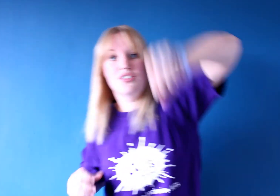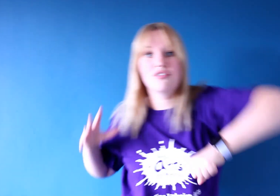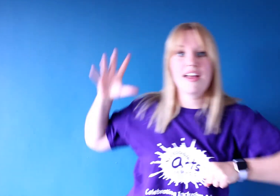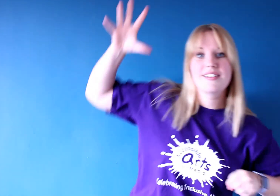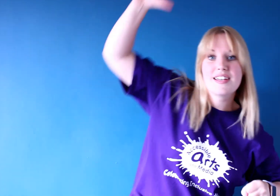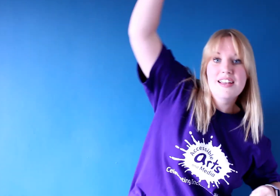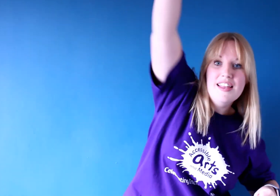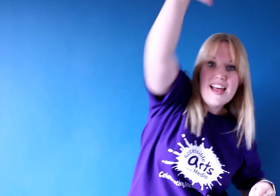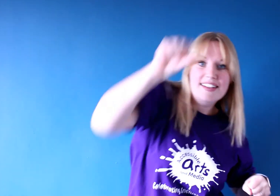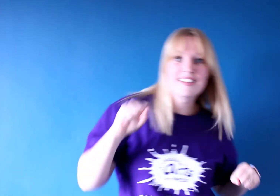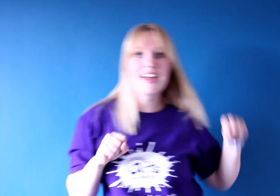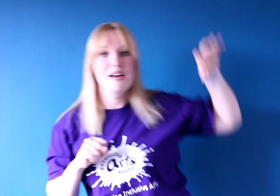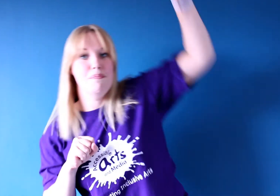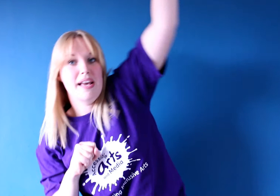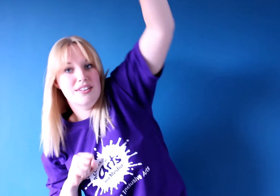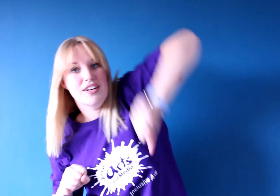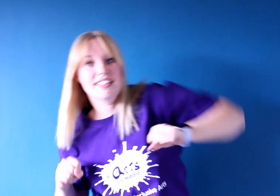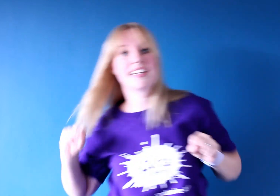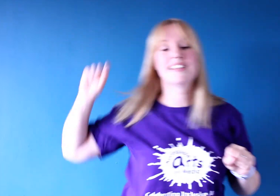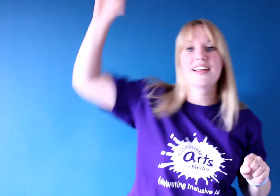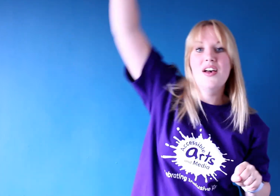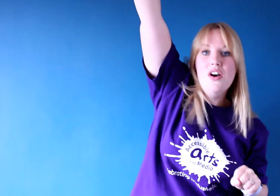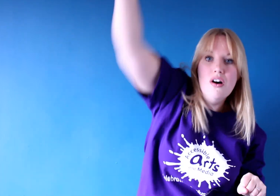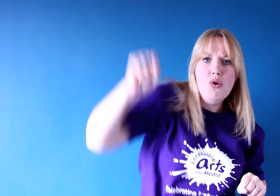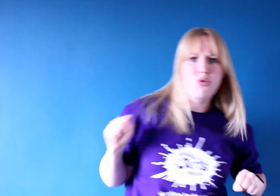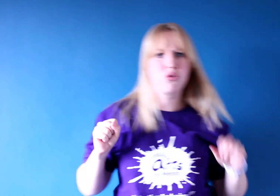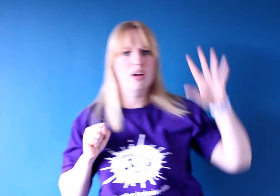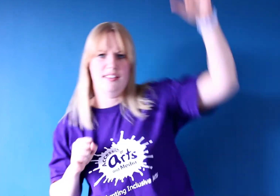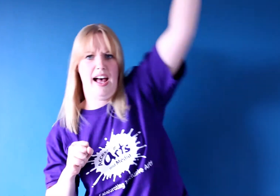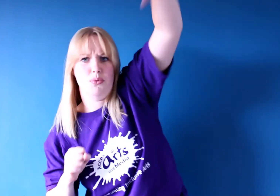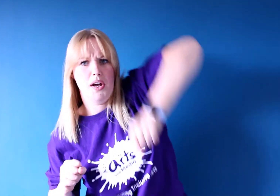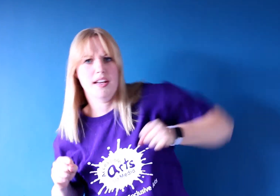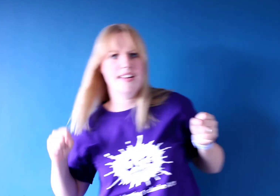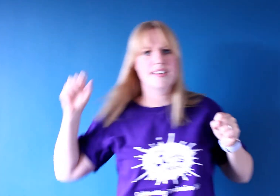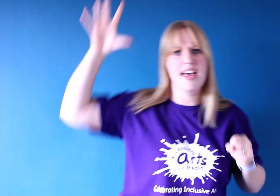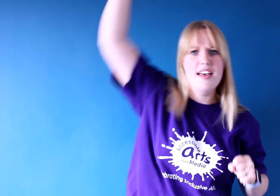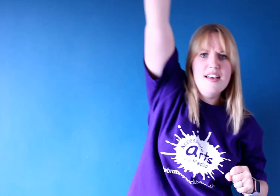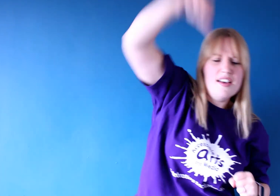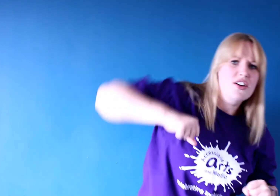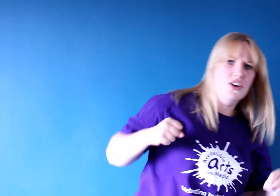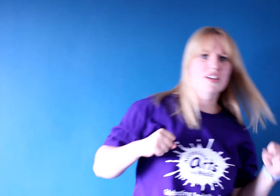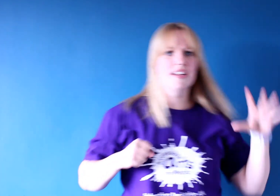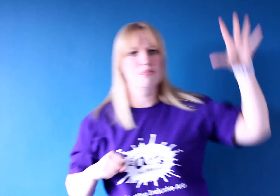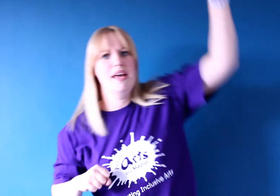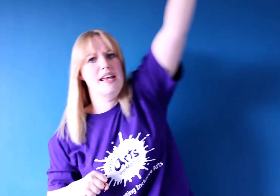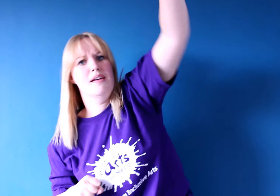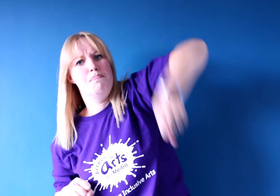we’re going to stretch, that’s it big stretches. Oof it’s hard work isn’t it? Goodness me,